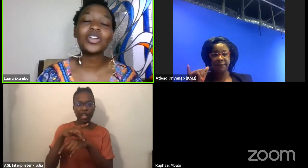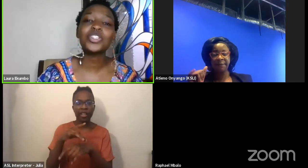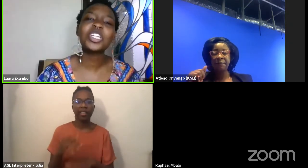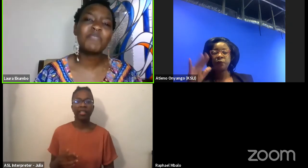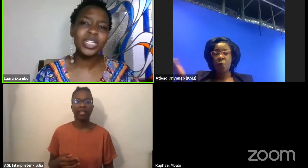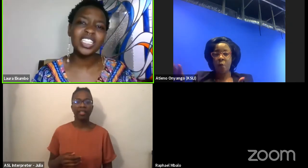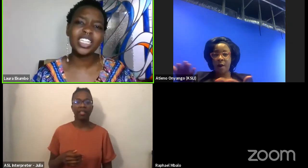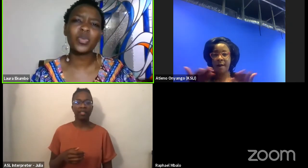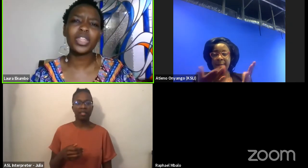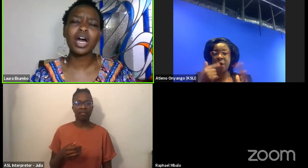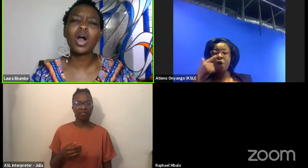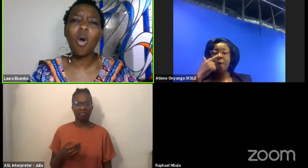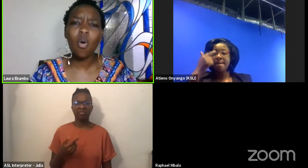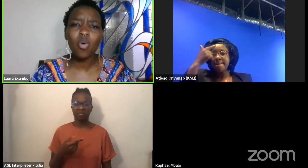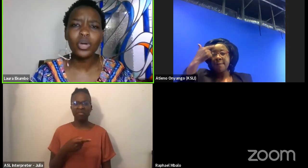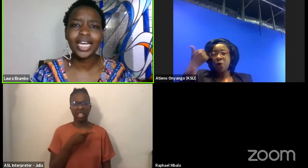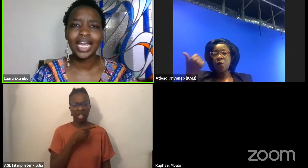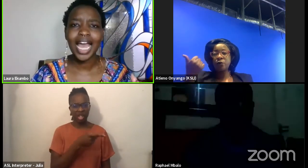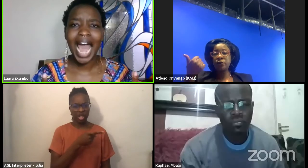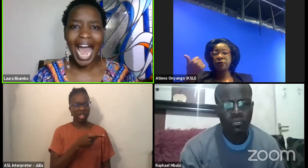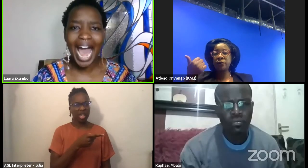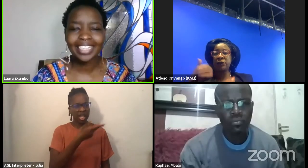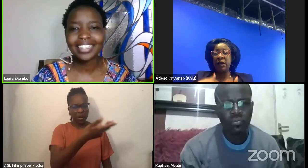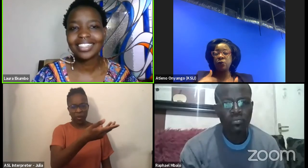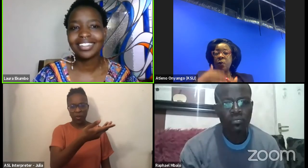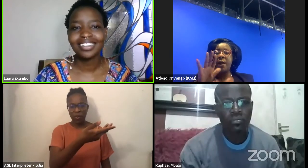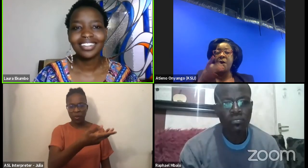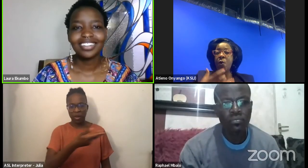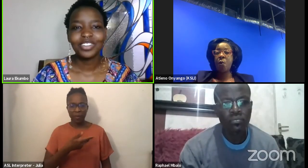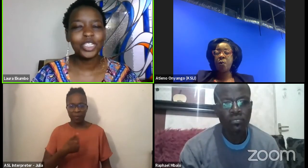because she built it with her own hands.